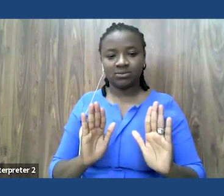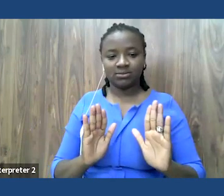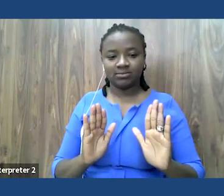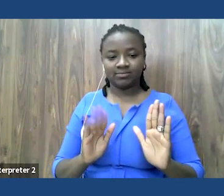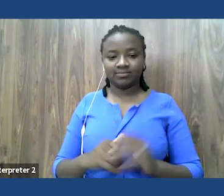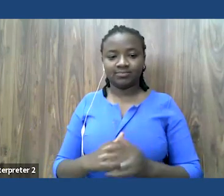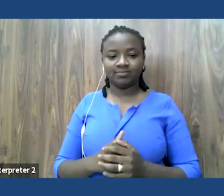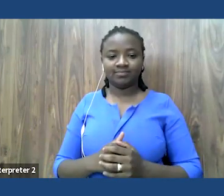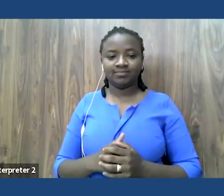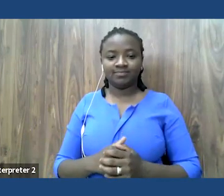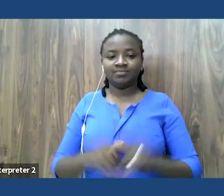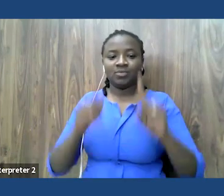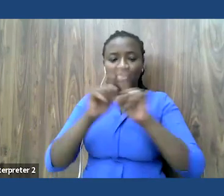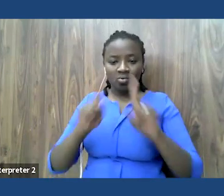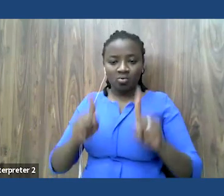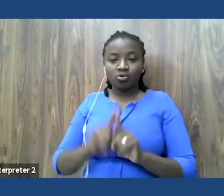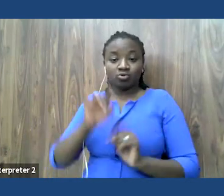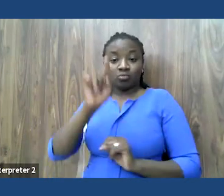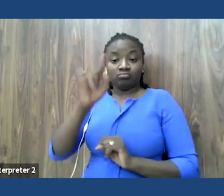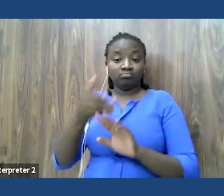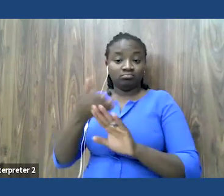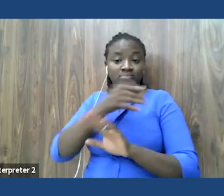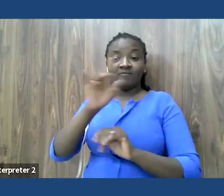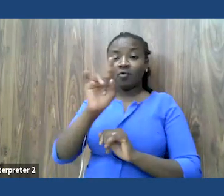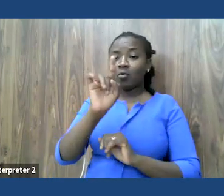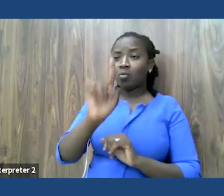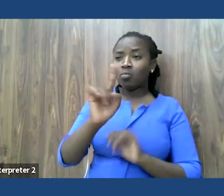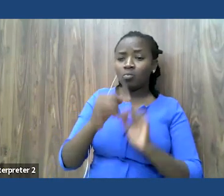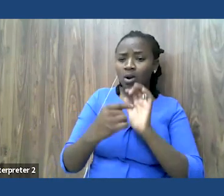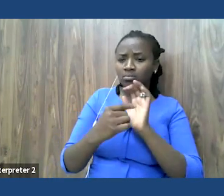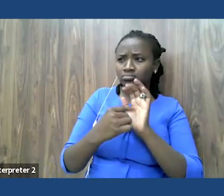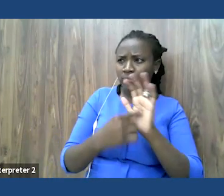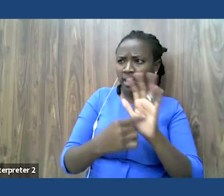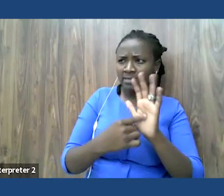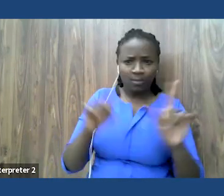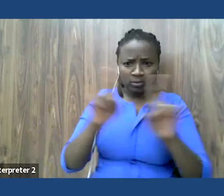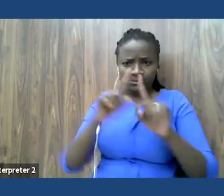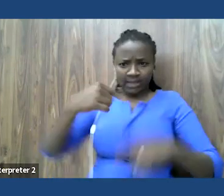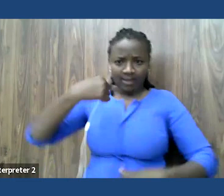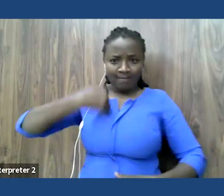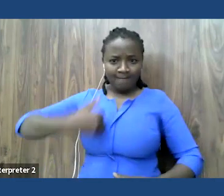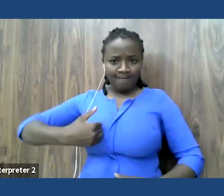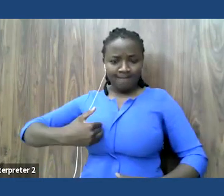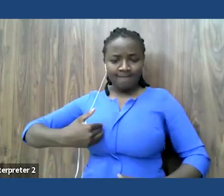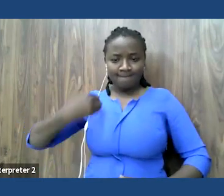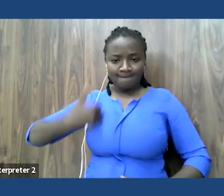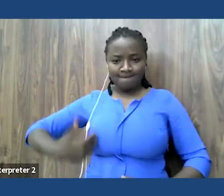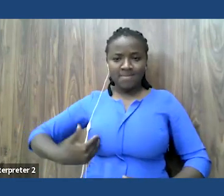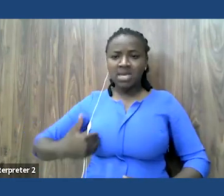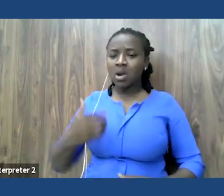To elaborate on one of the examples you shared, I, too, was dazzled to learn about the personal